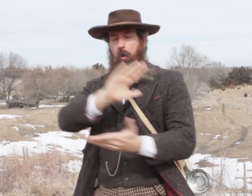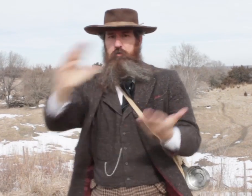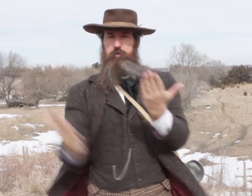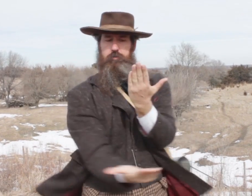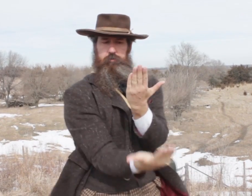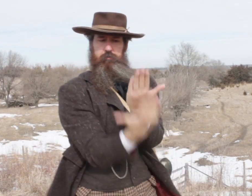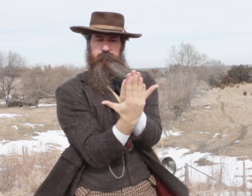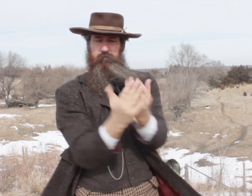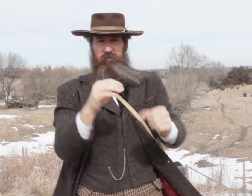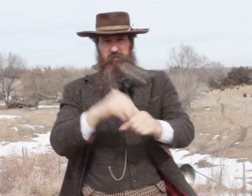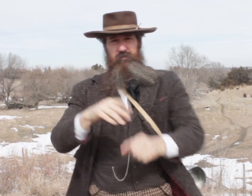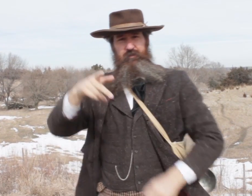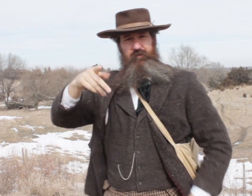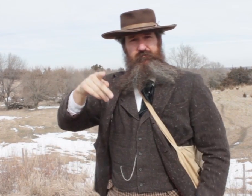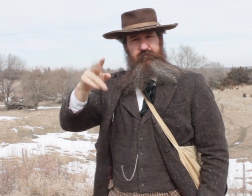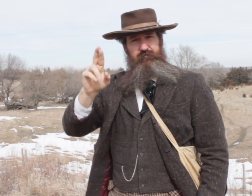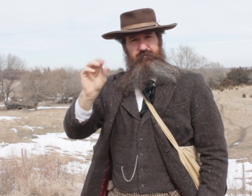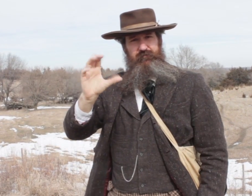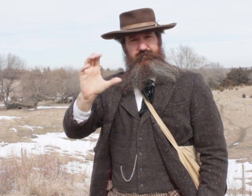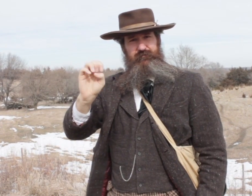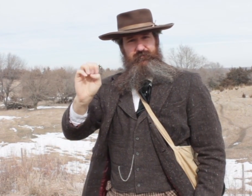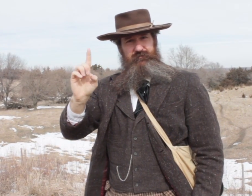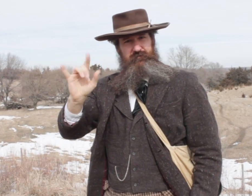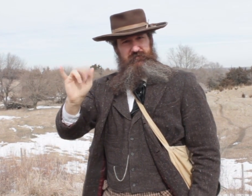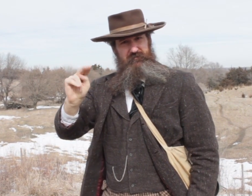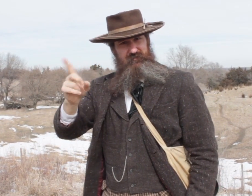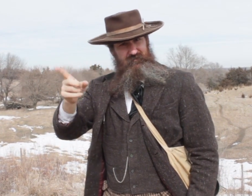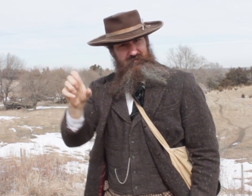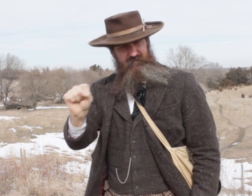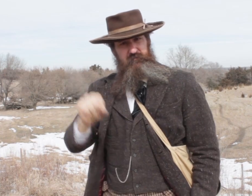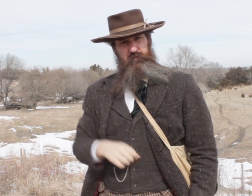in the convention proceedings anyway.